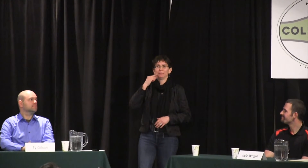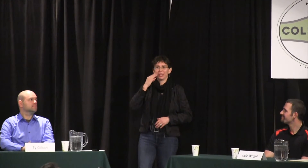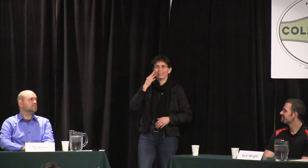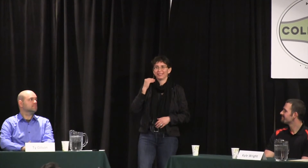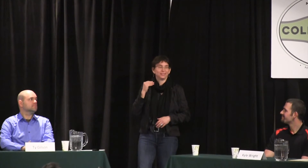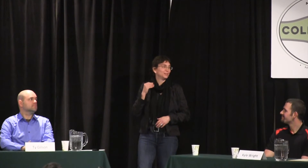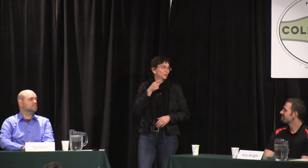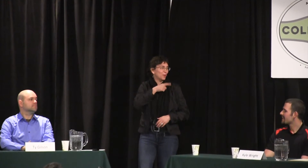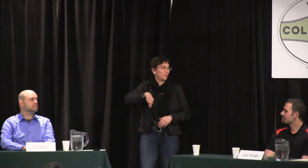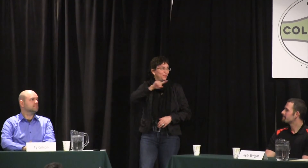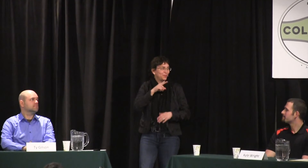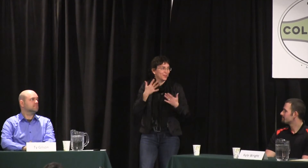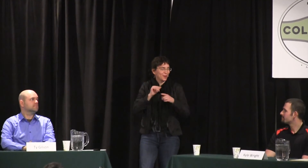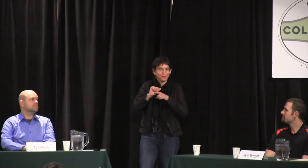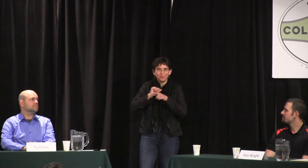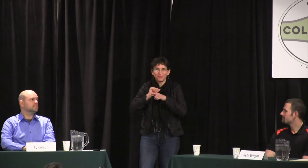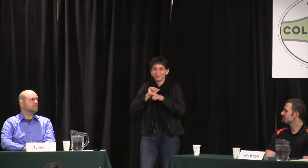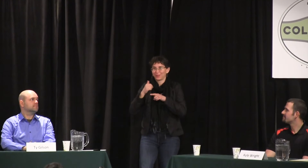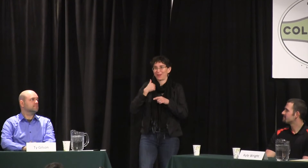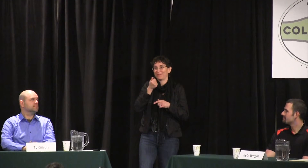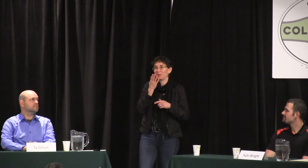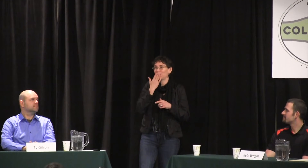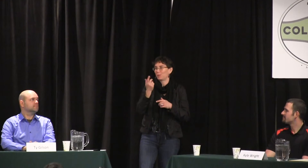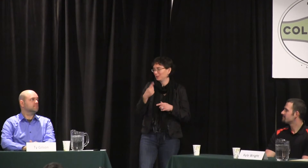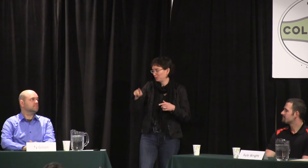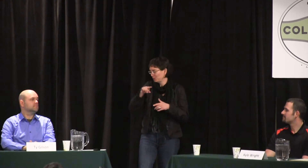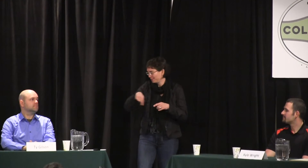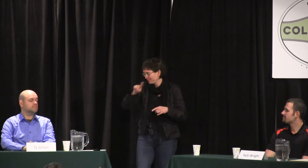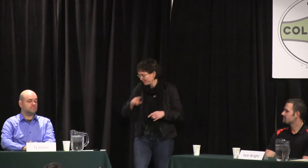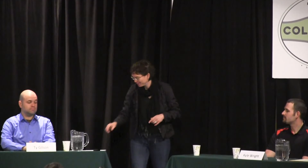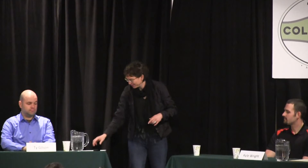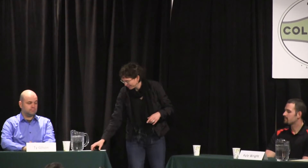to remember from, you know, when you were very young to where you are now, so we had a little practice session,